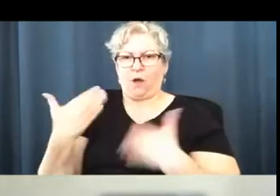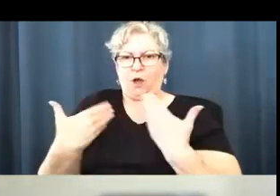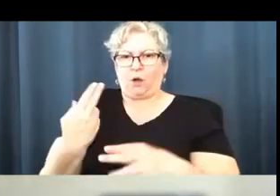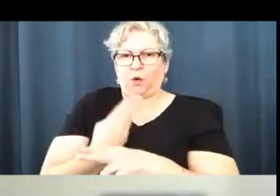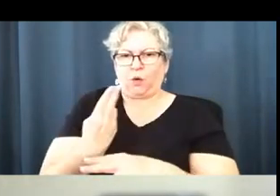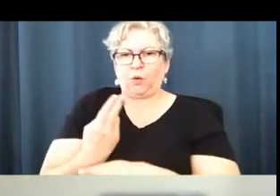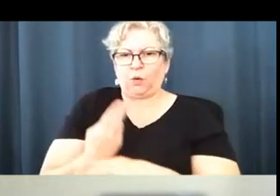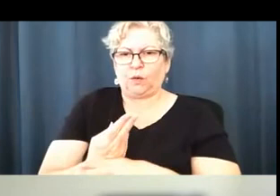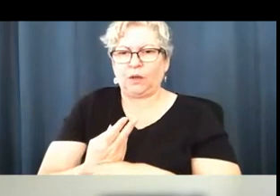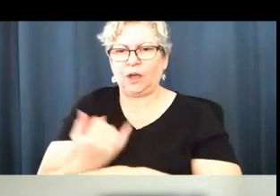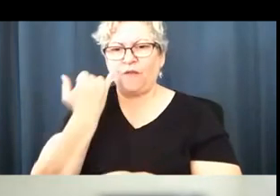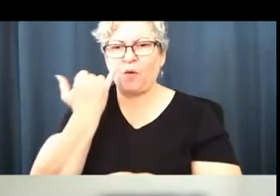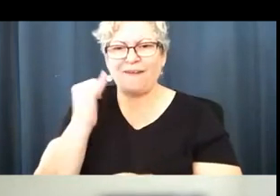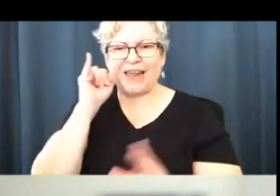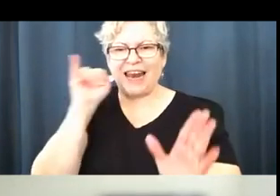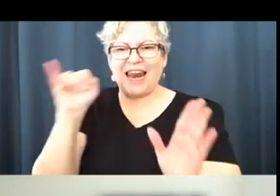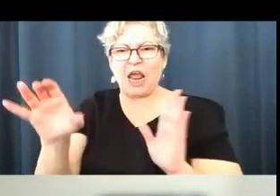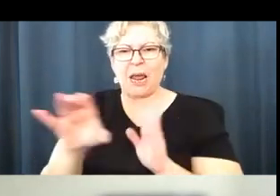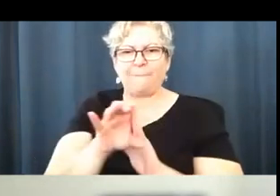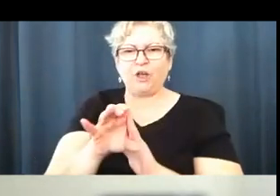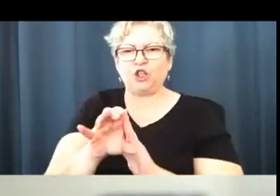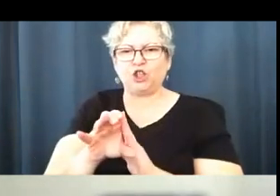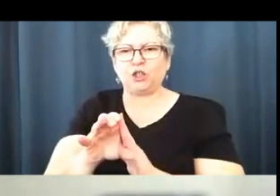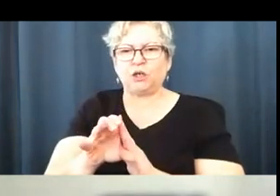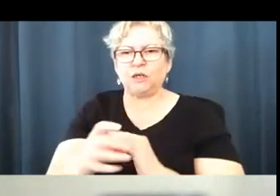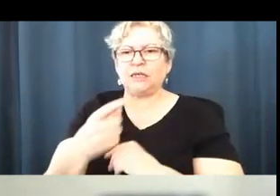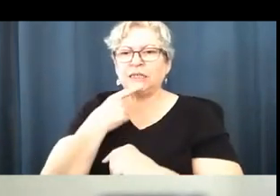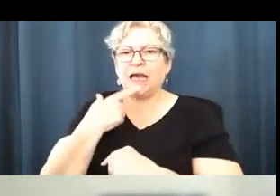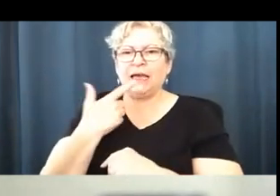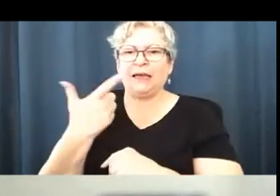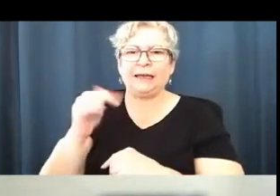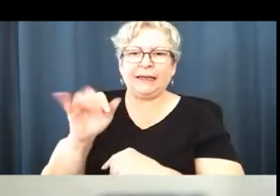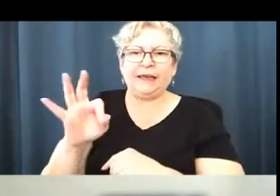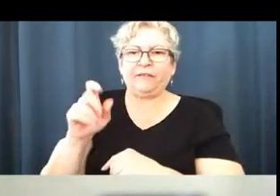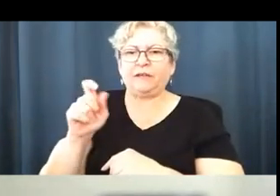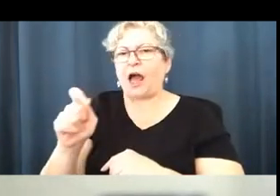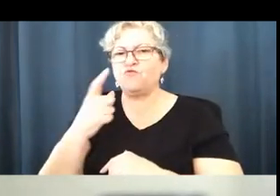If you have an image, I might just hear image dot, GIF dot, GRAD dot, whatever.